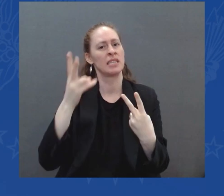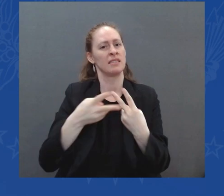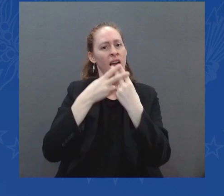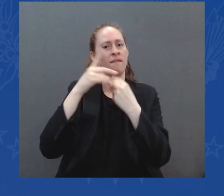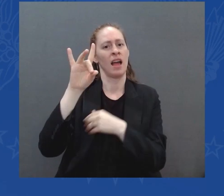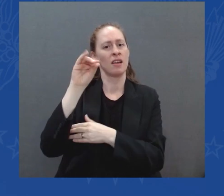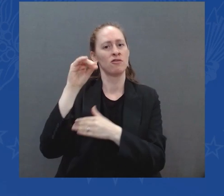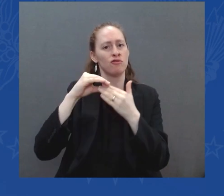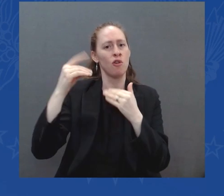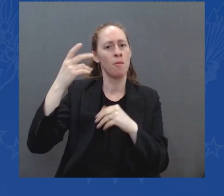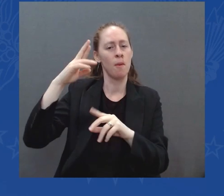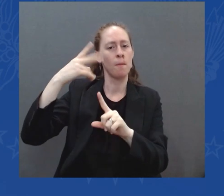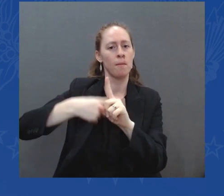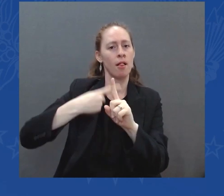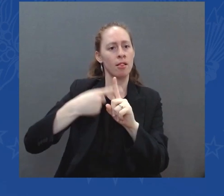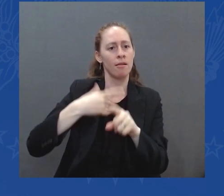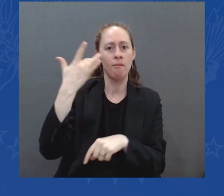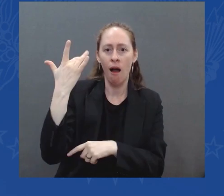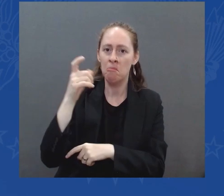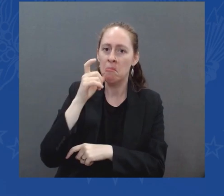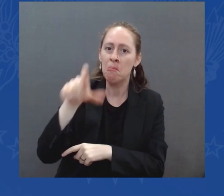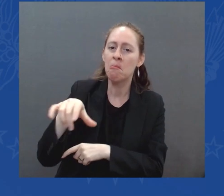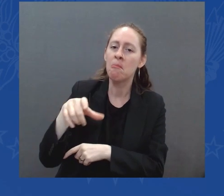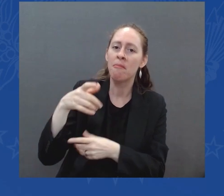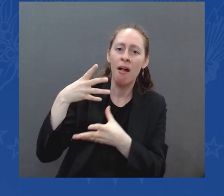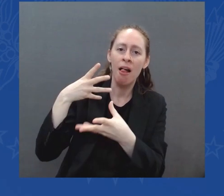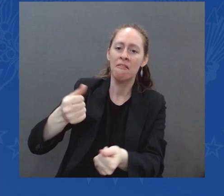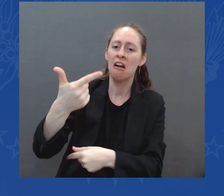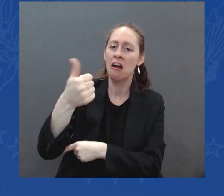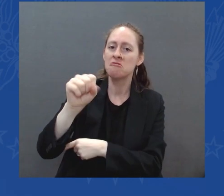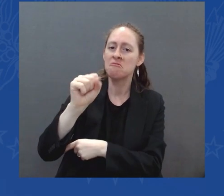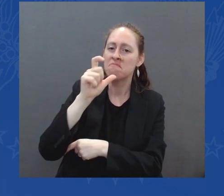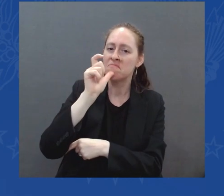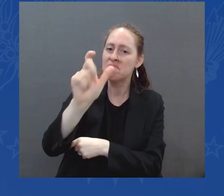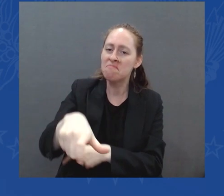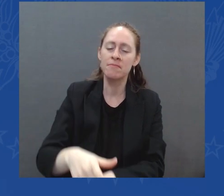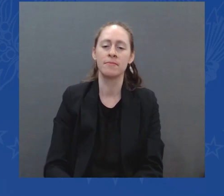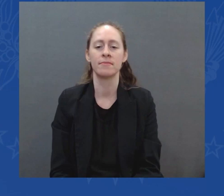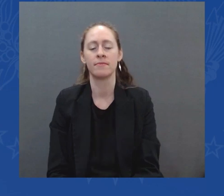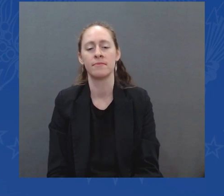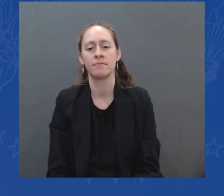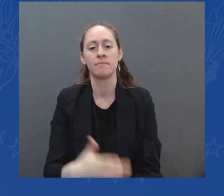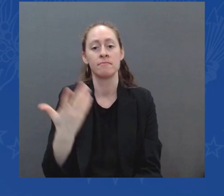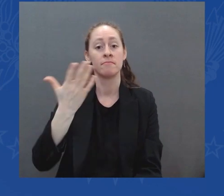cleaner electricity, like solar or heat pumps, you can save about $500 a month [year] on average.